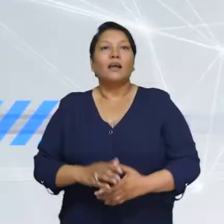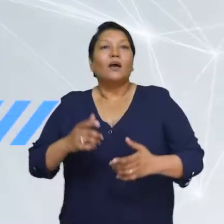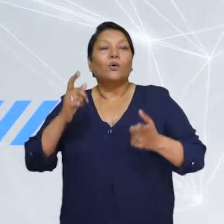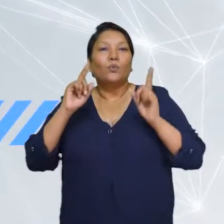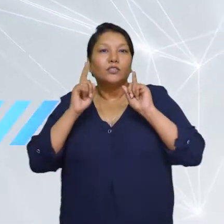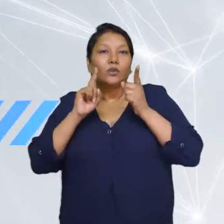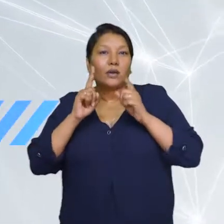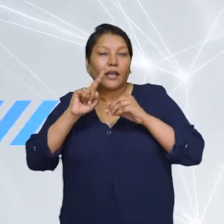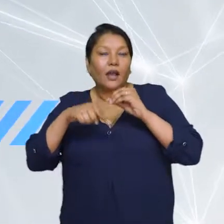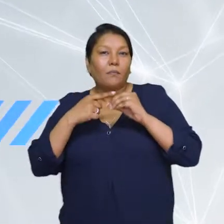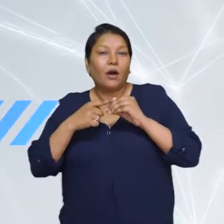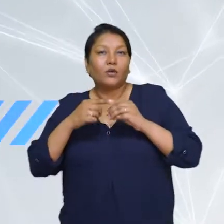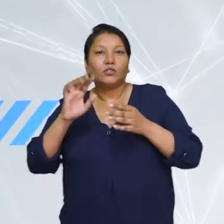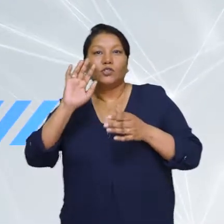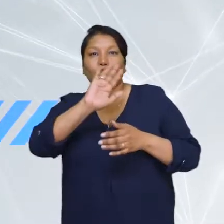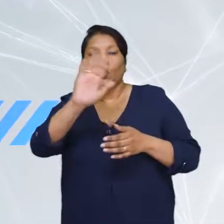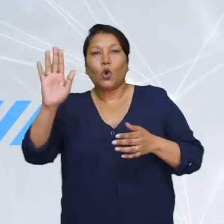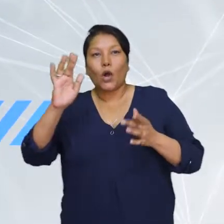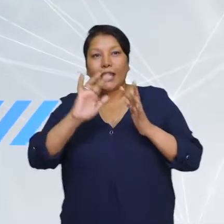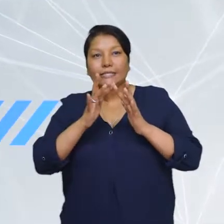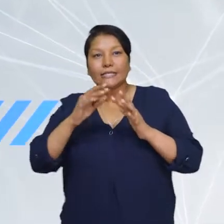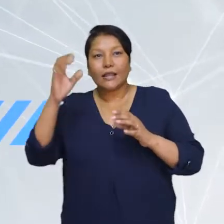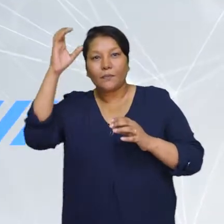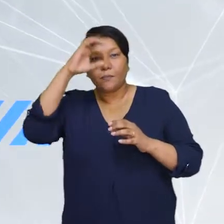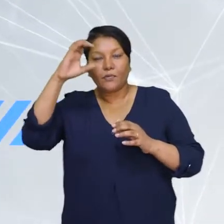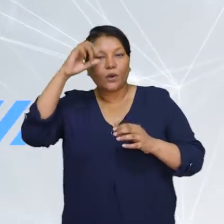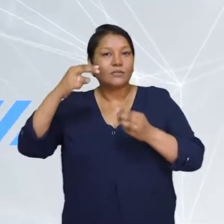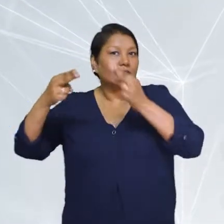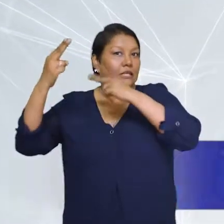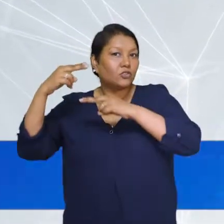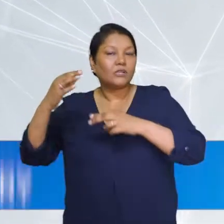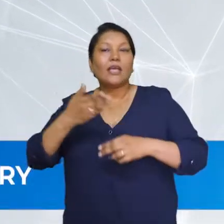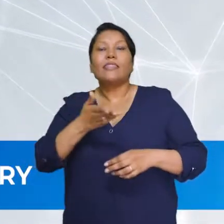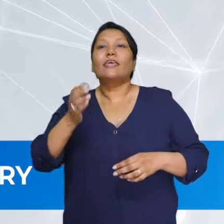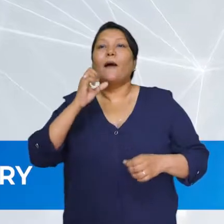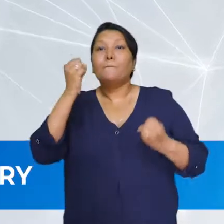Let’s talk about internet browsing history There are many reasons why a parent would want